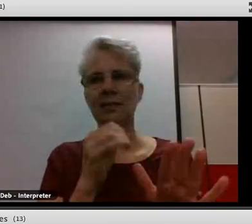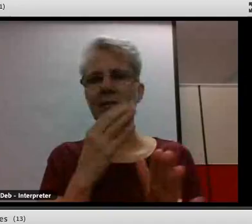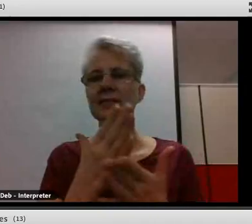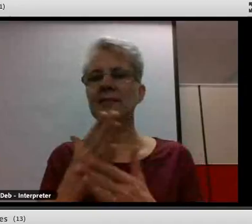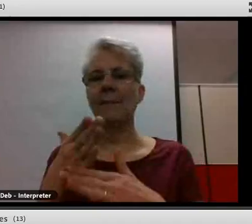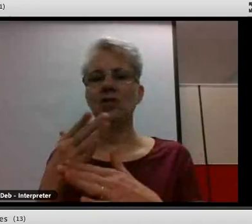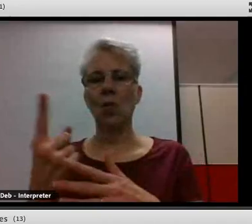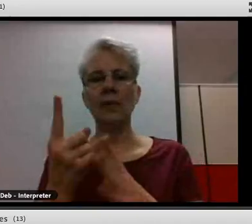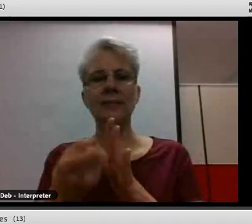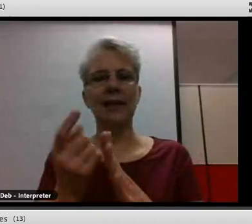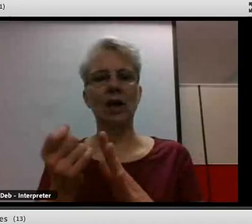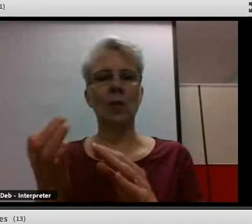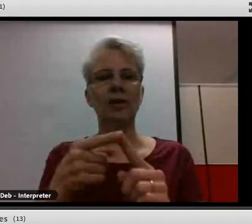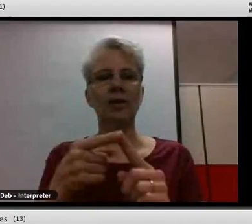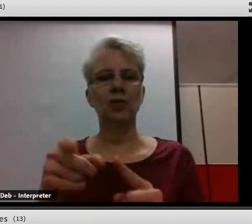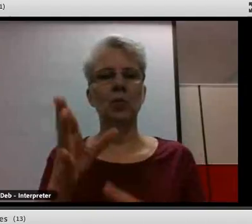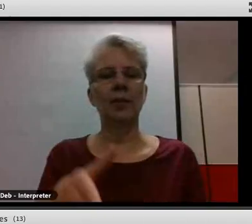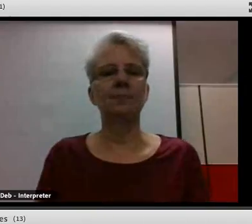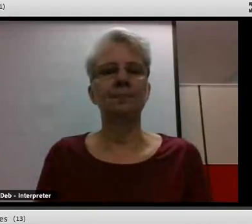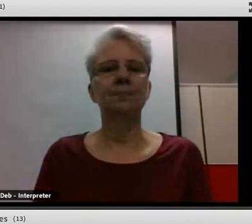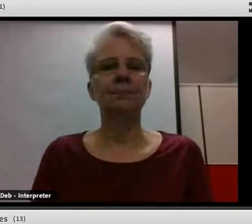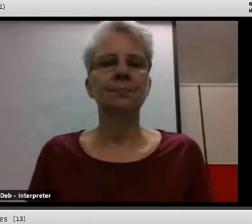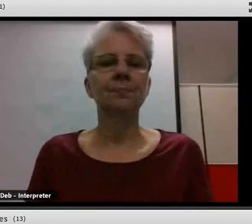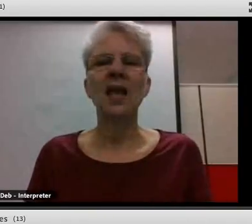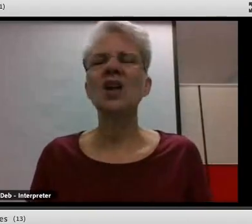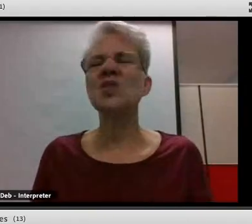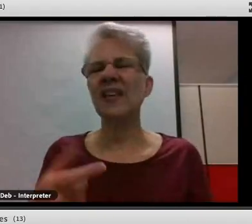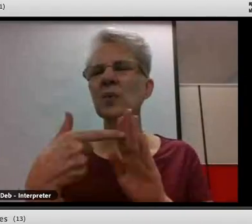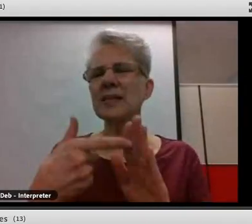and it talks about who benefits